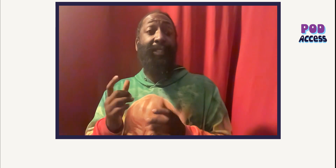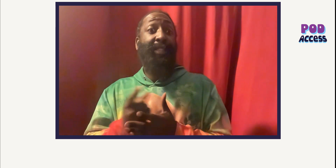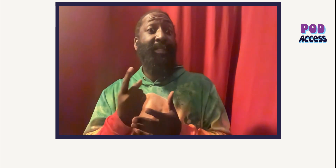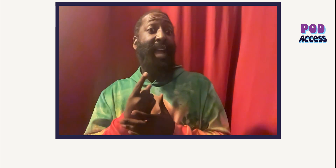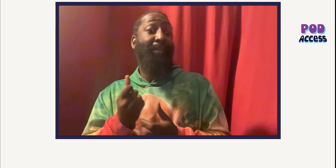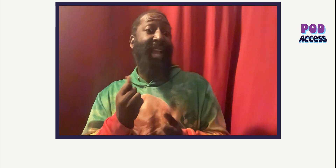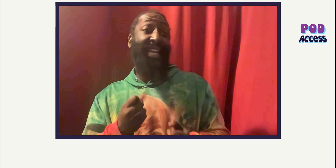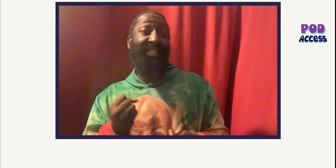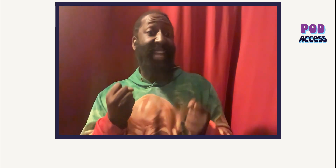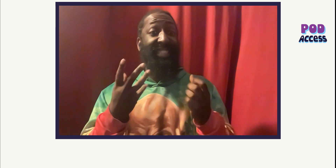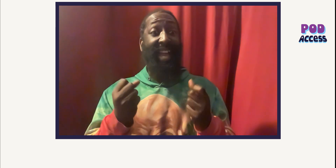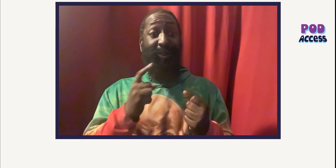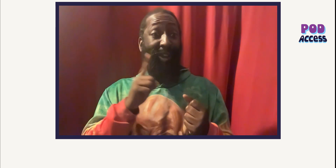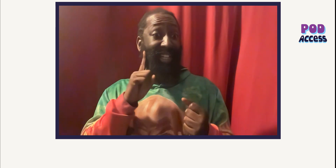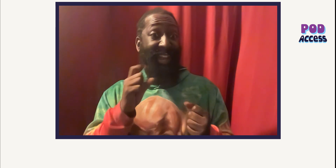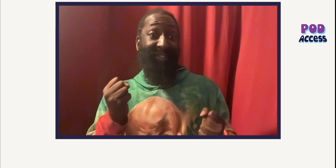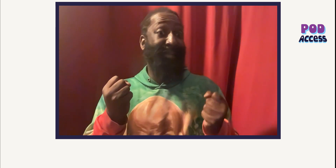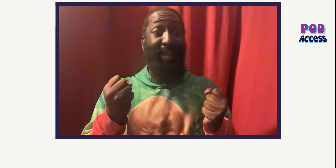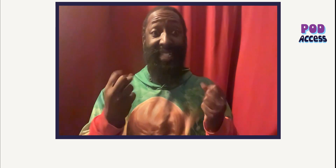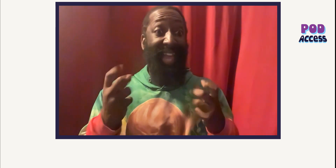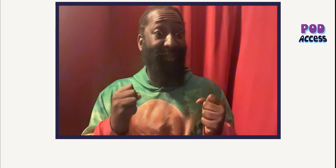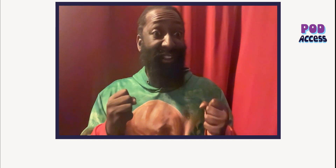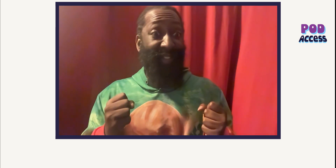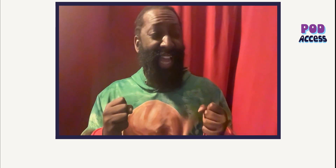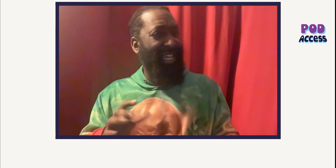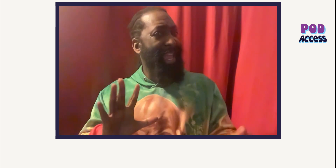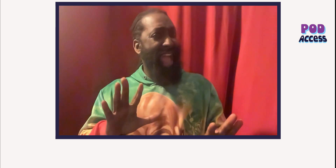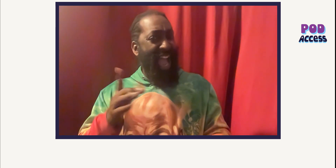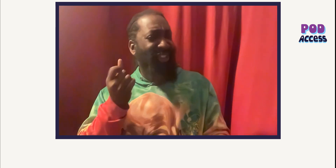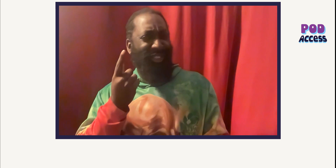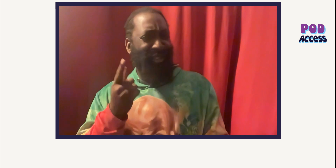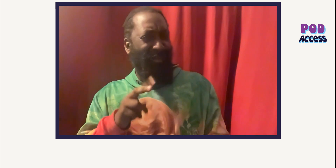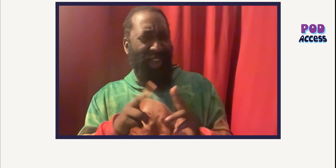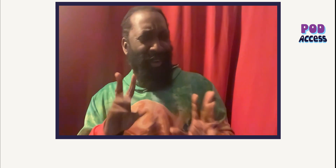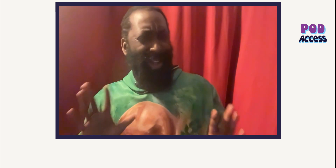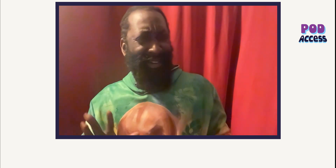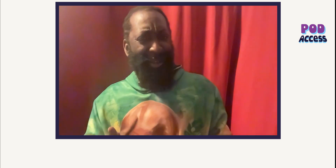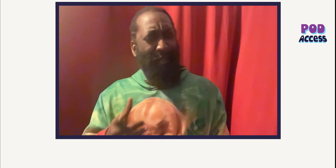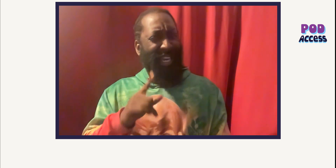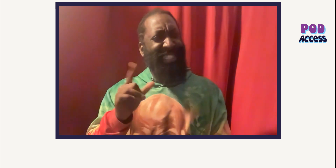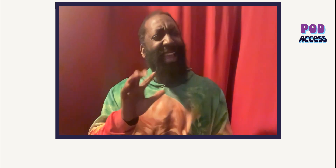Sometimes, my guests, they sign, who are Deaf, they sign really fast. So, I understood them very well, but I say,